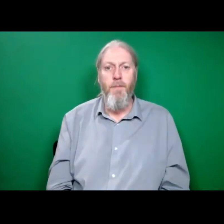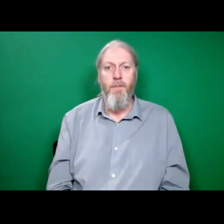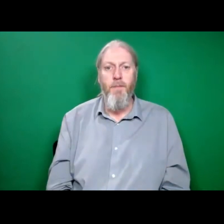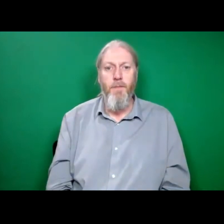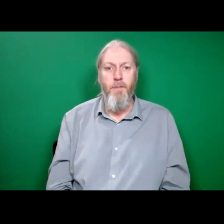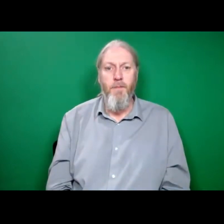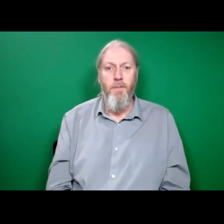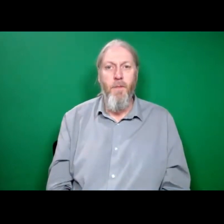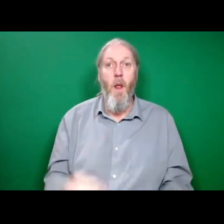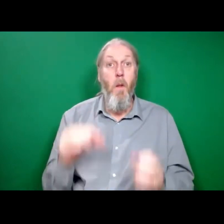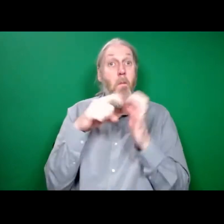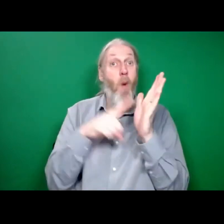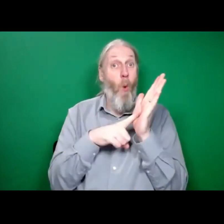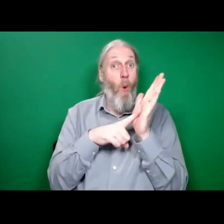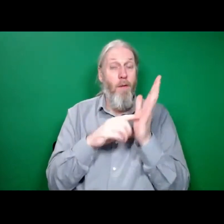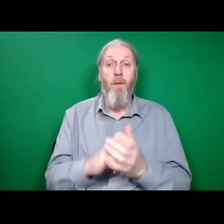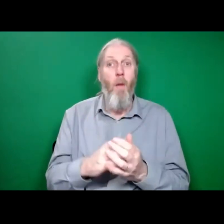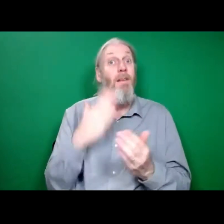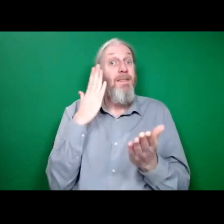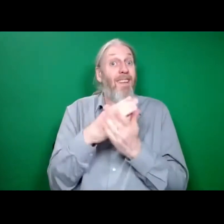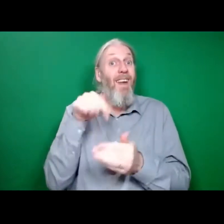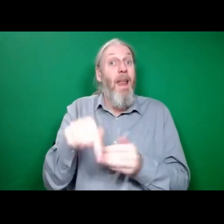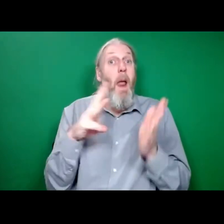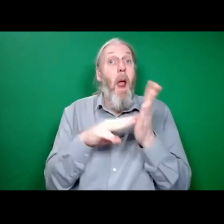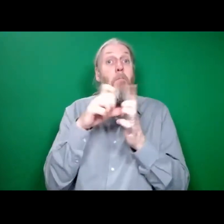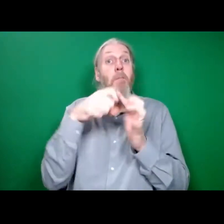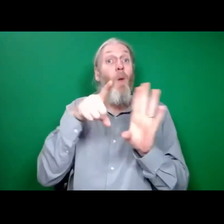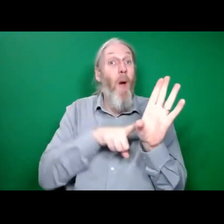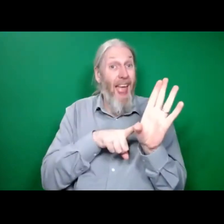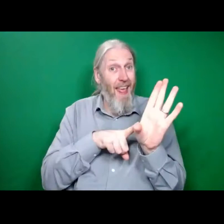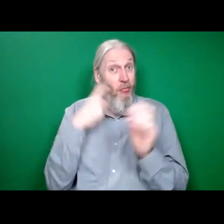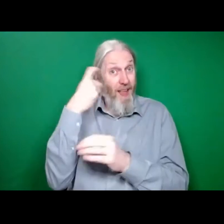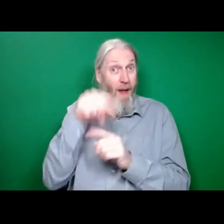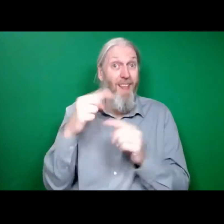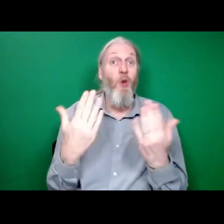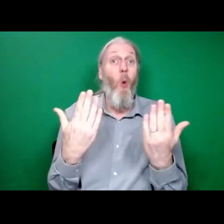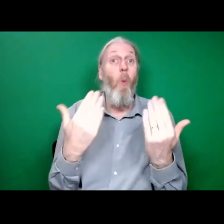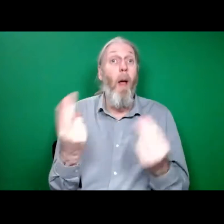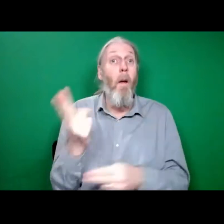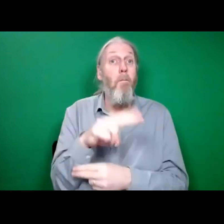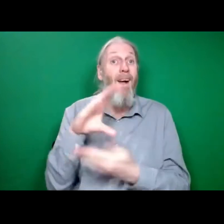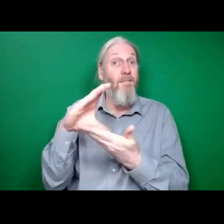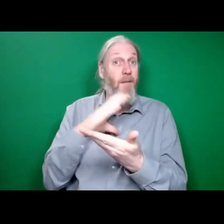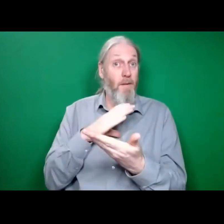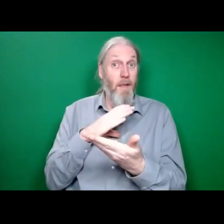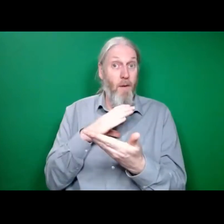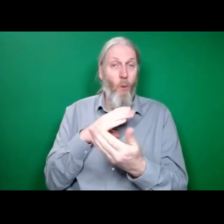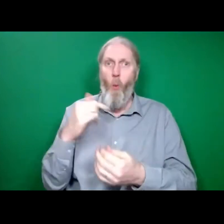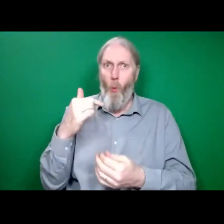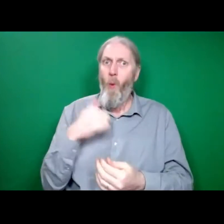where kind of enforcement and more legal ways can help pursue ideas and thinking. Great.